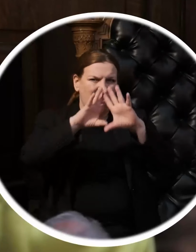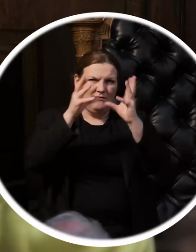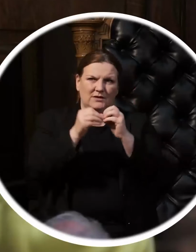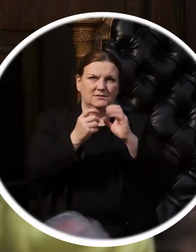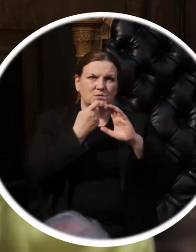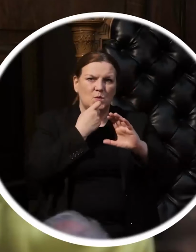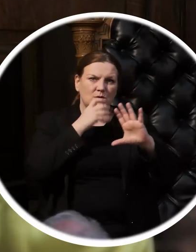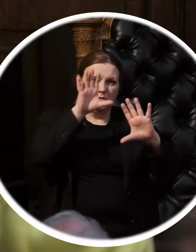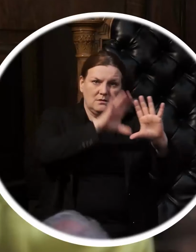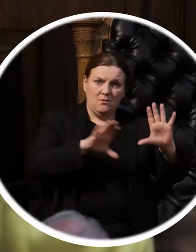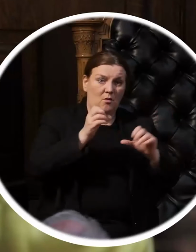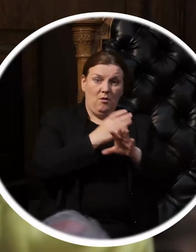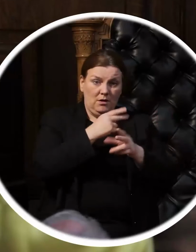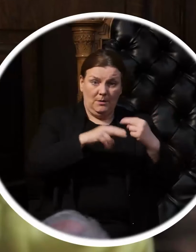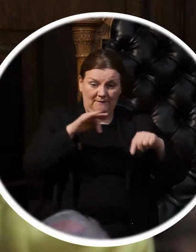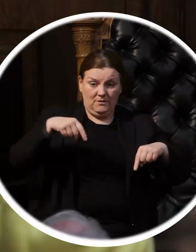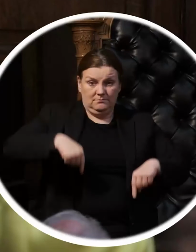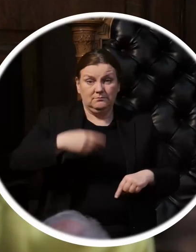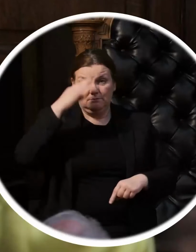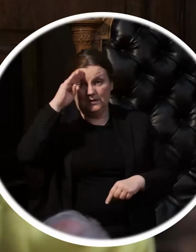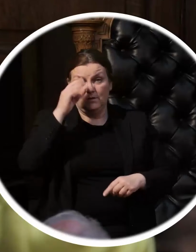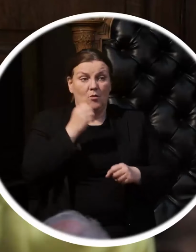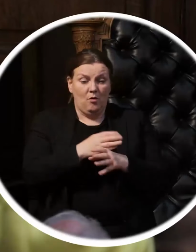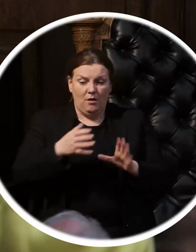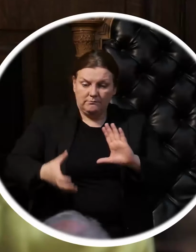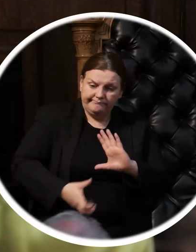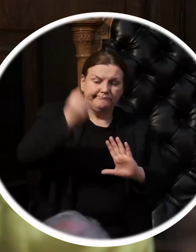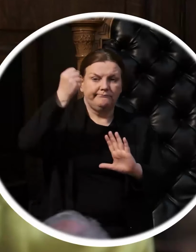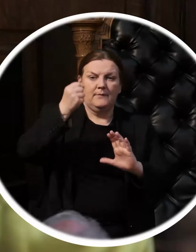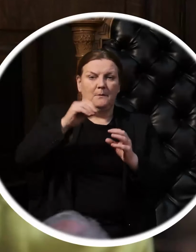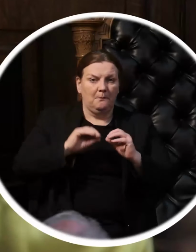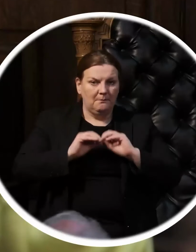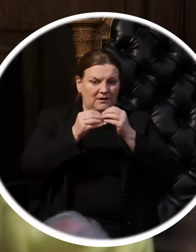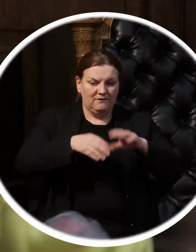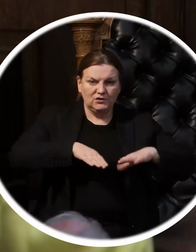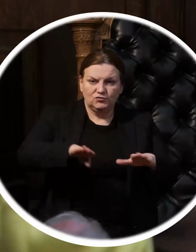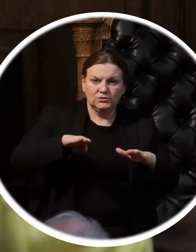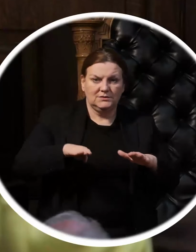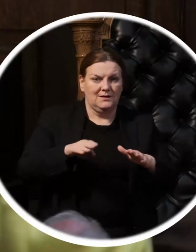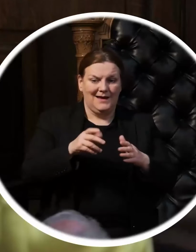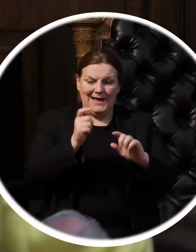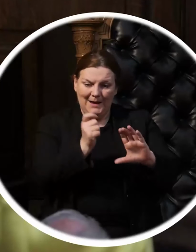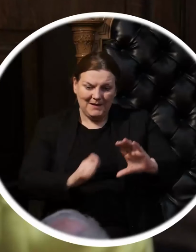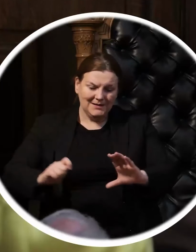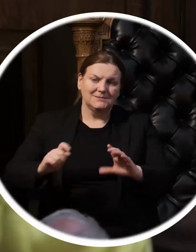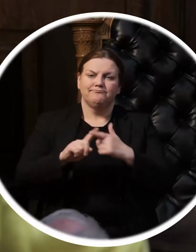within the country. It's all having to be extracted, manufactured and handled and installed by